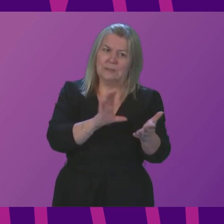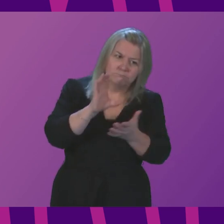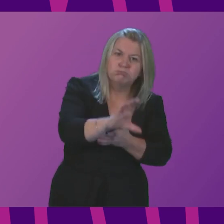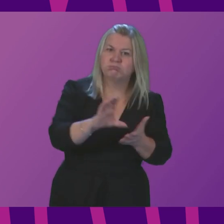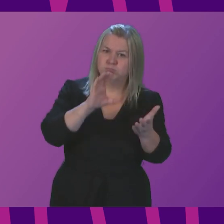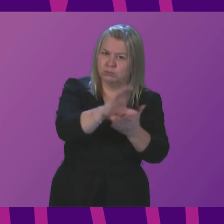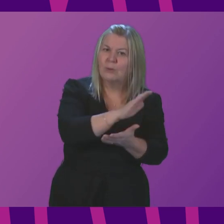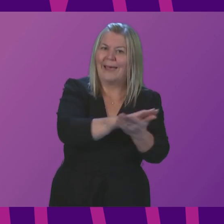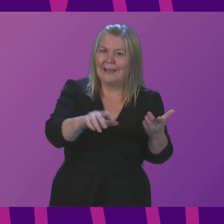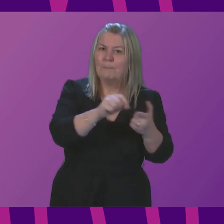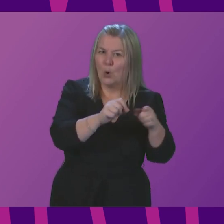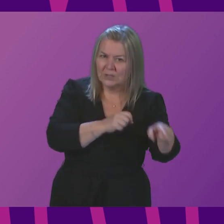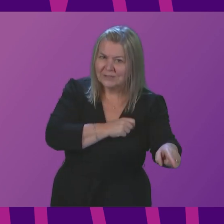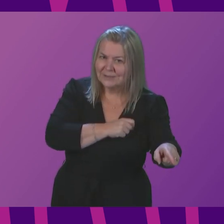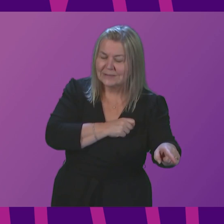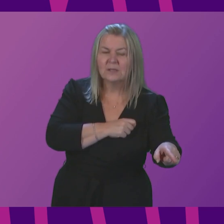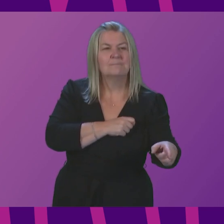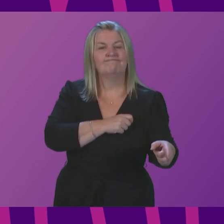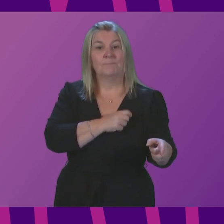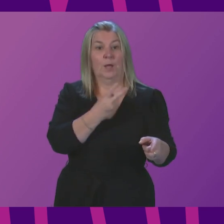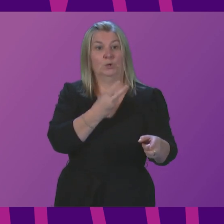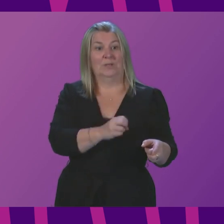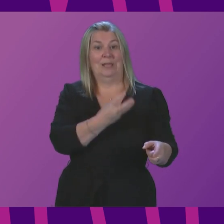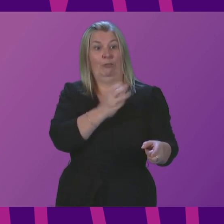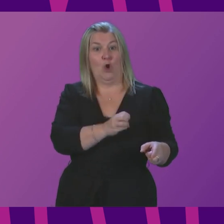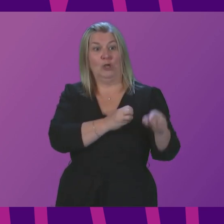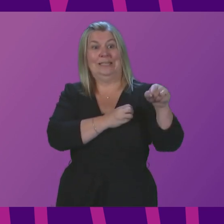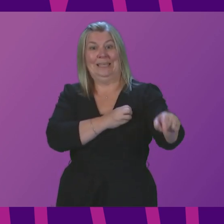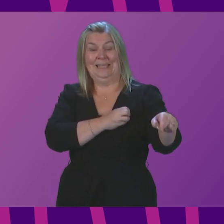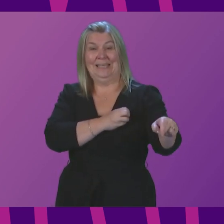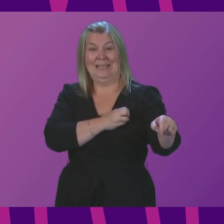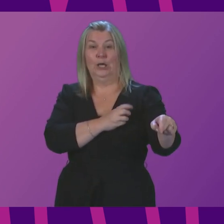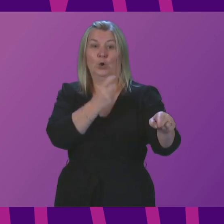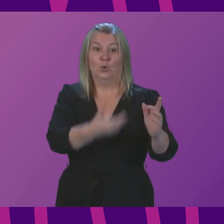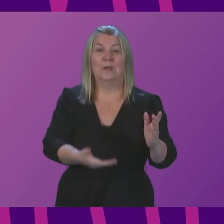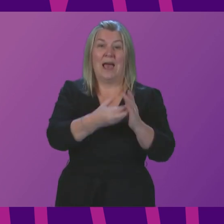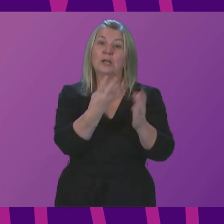shows that, in 2030 alone, Hinkley could add almost £40 a year to a consumer’s bill,